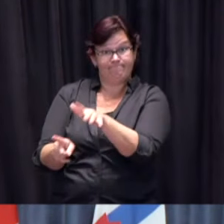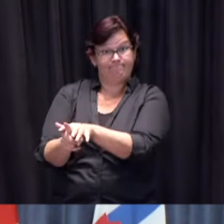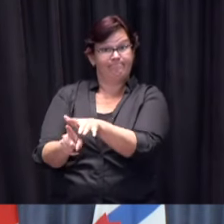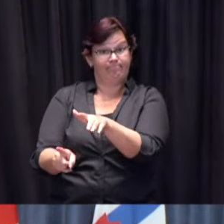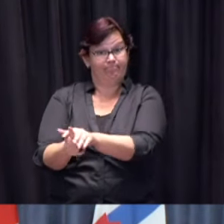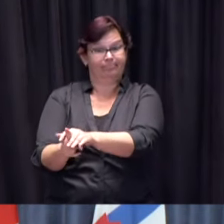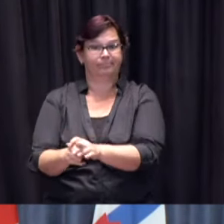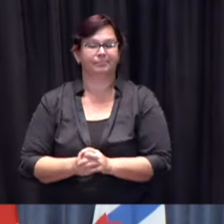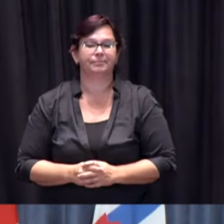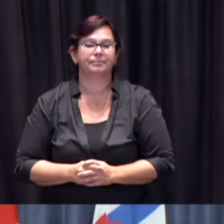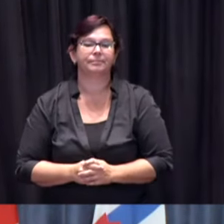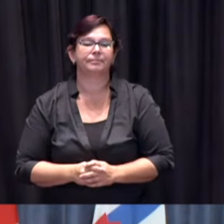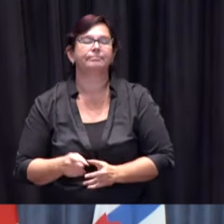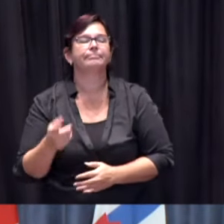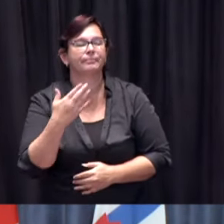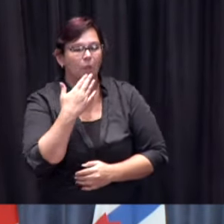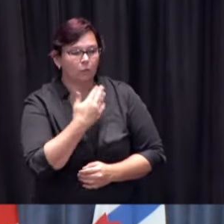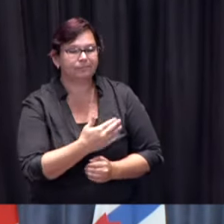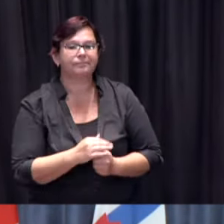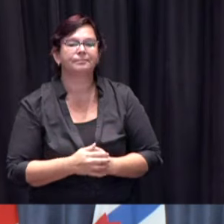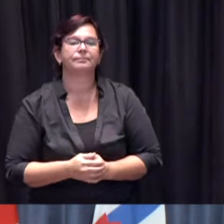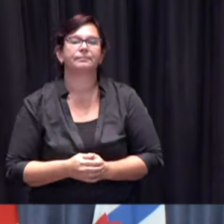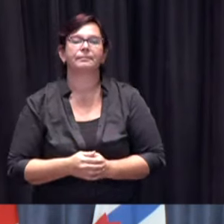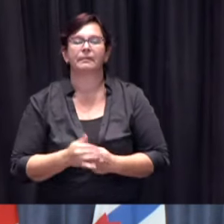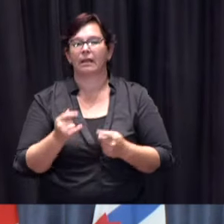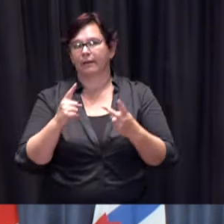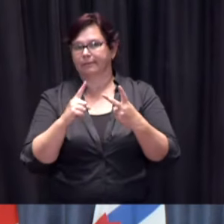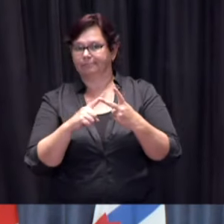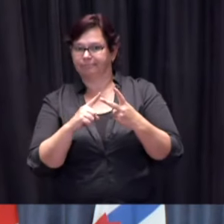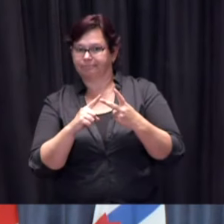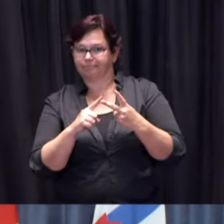Ashley: Thank you and my next question is about Stage 3 itself